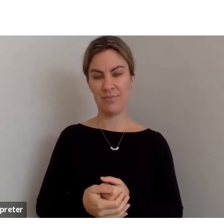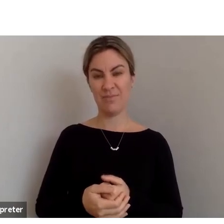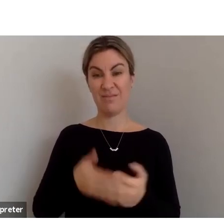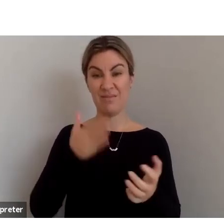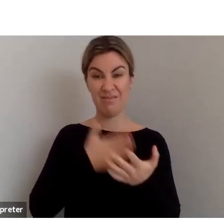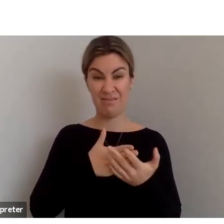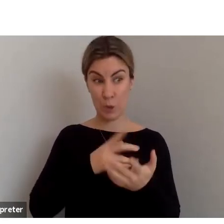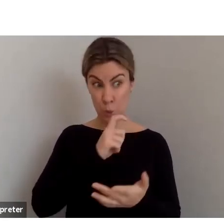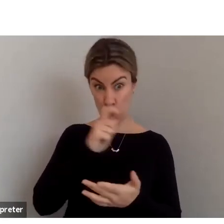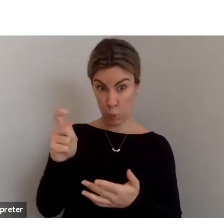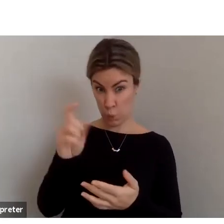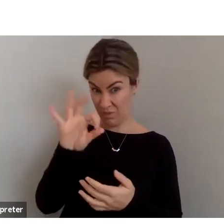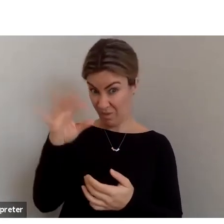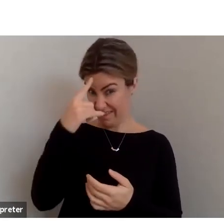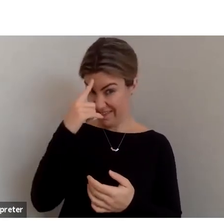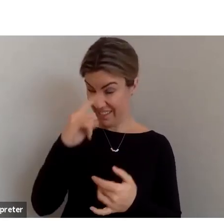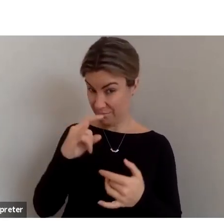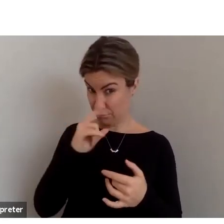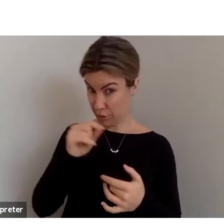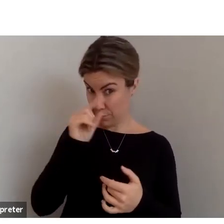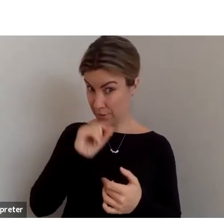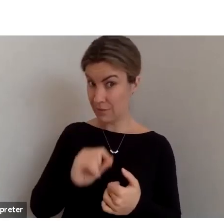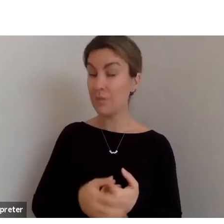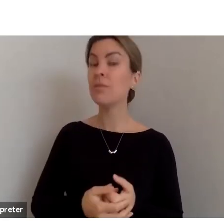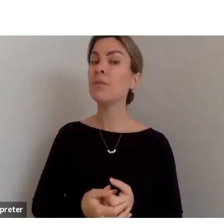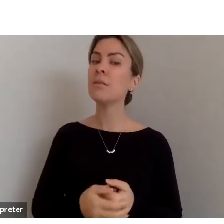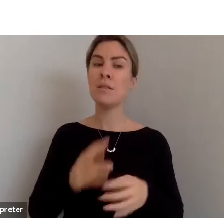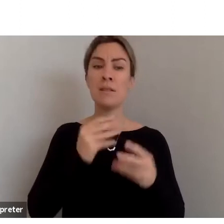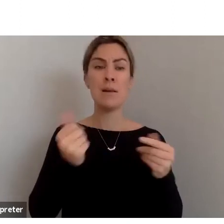I know there are a few public organisation here, so there is